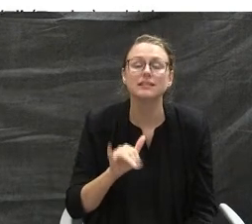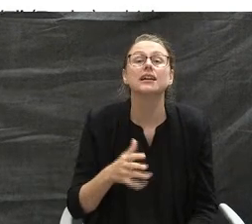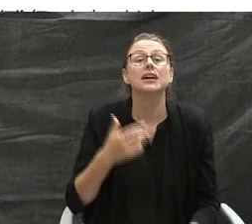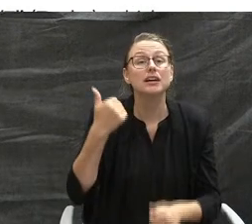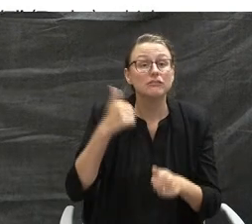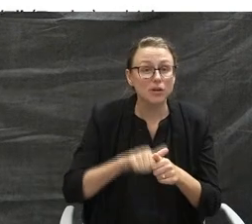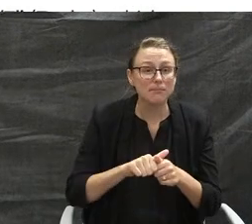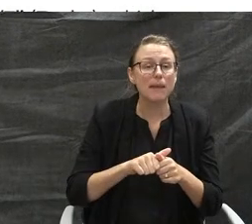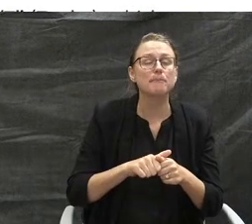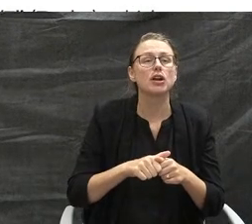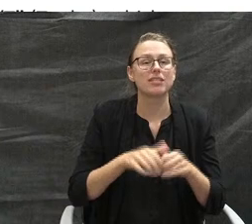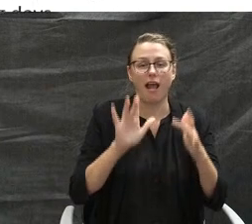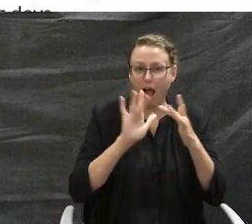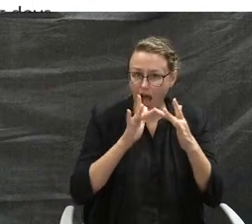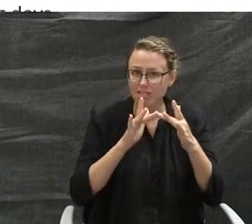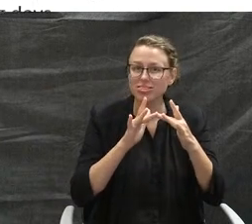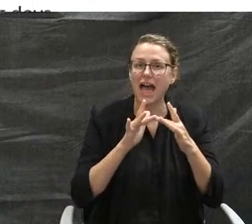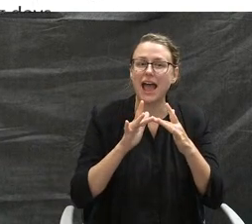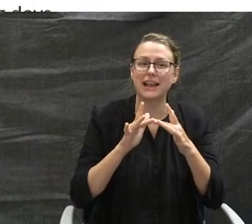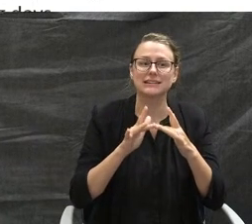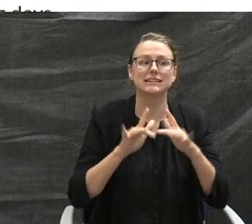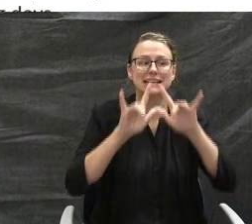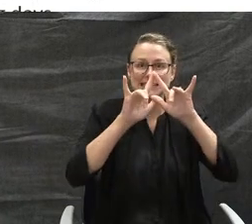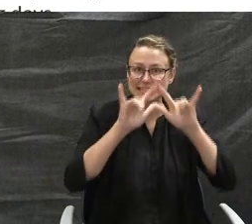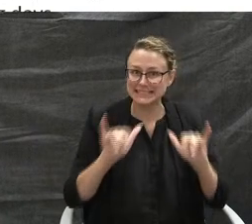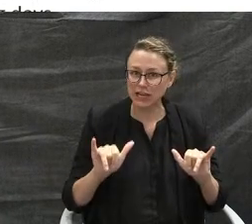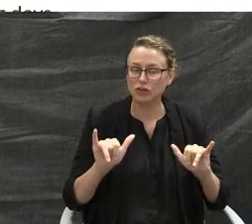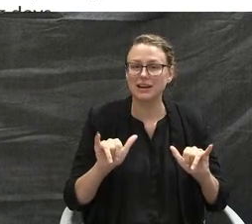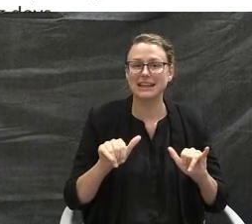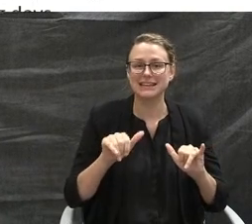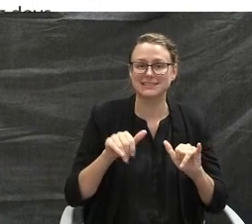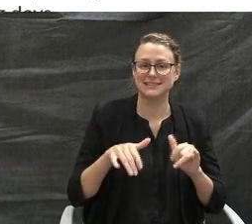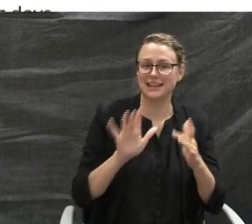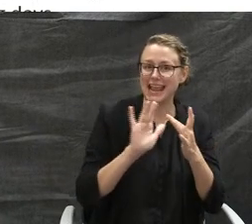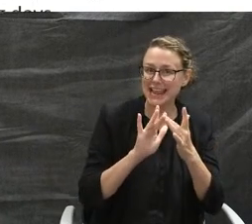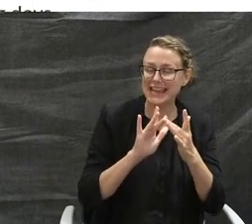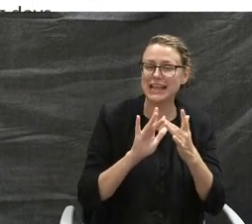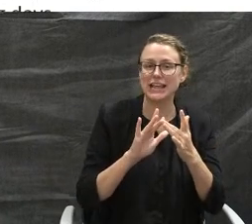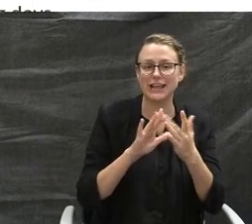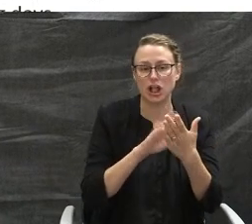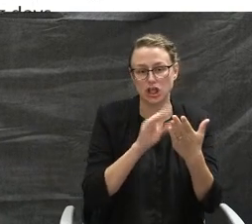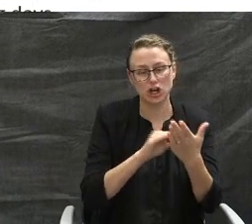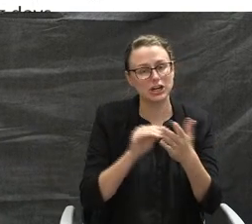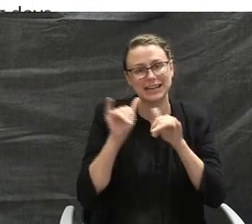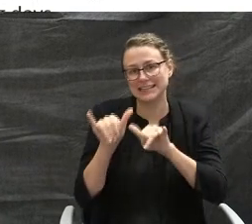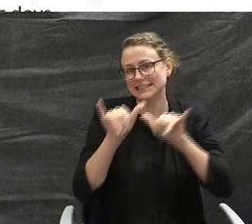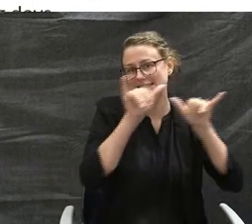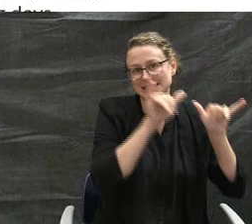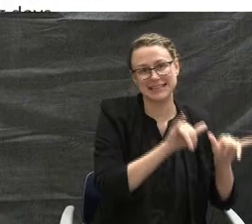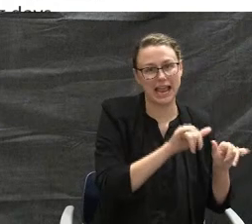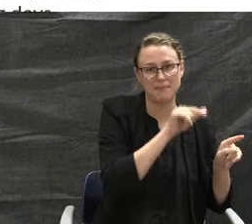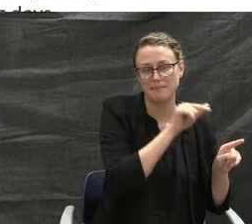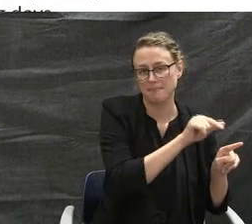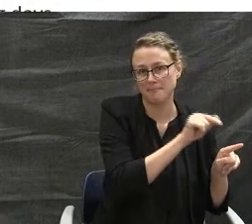synchronicity learning option, it'll be pretty much as I've described before for the younger children, and had been described